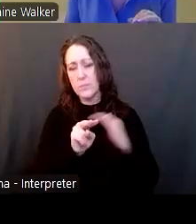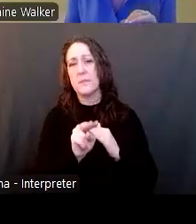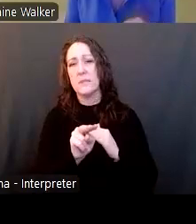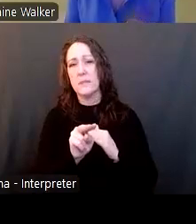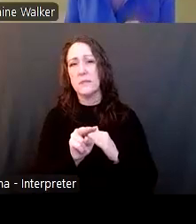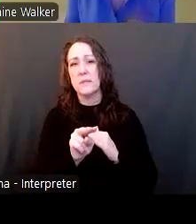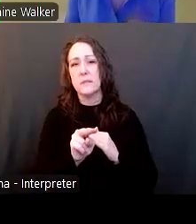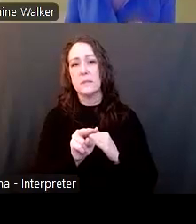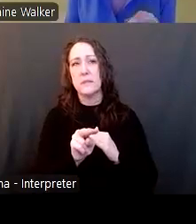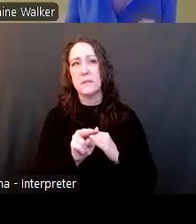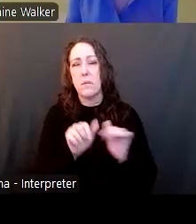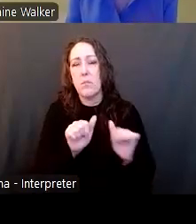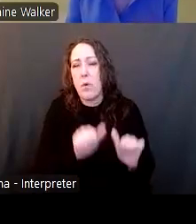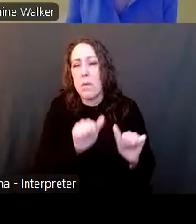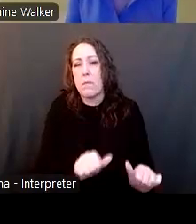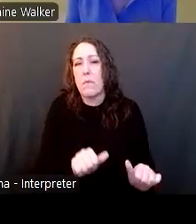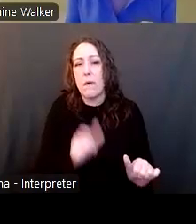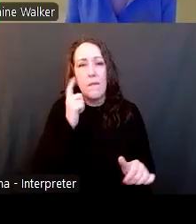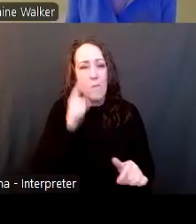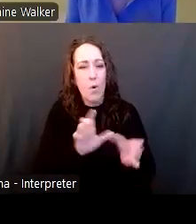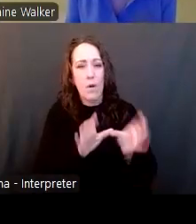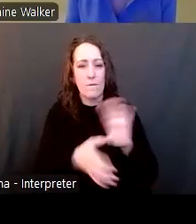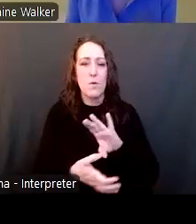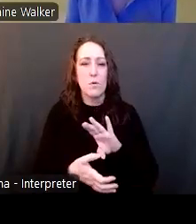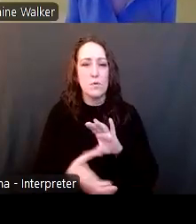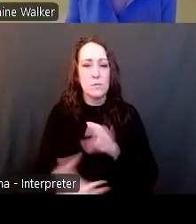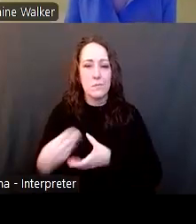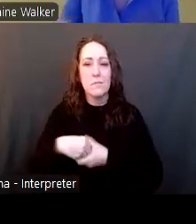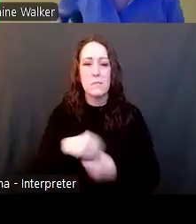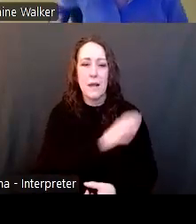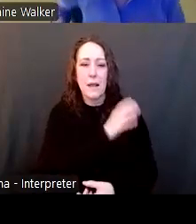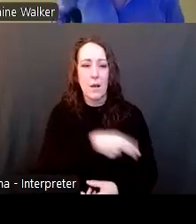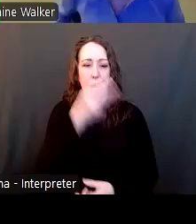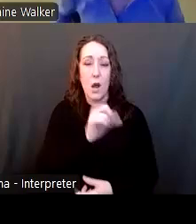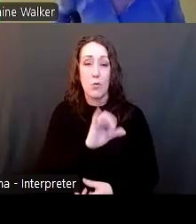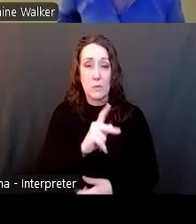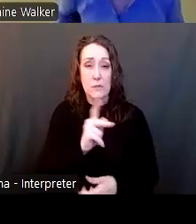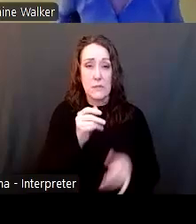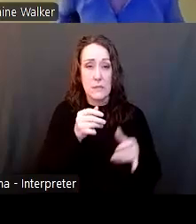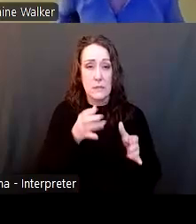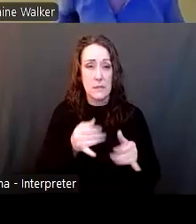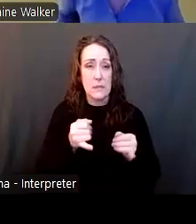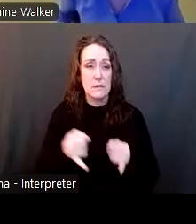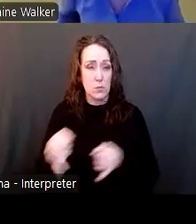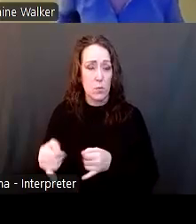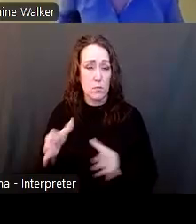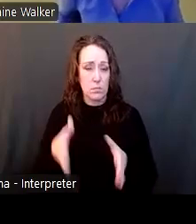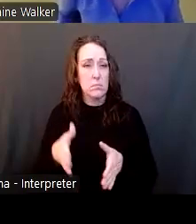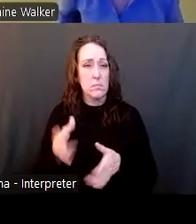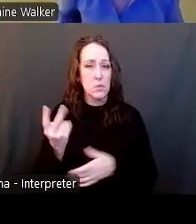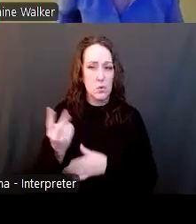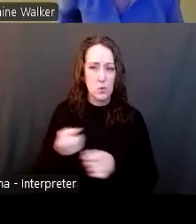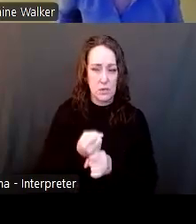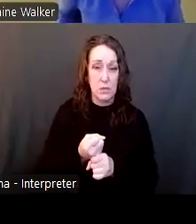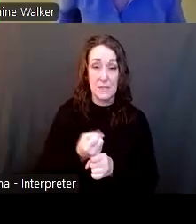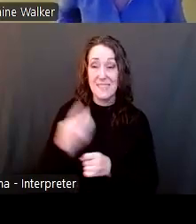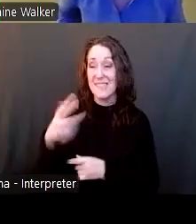the probability of conversion among clinical high-risk individuals um at two years it was 16%